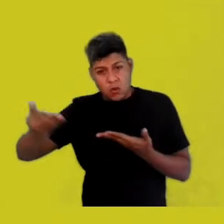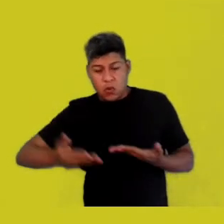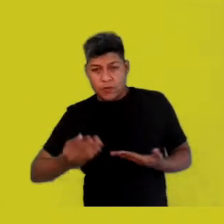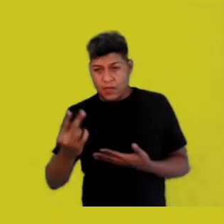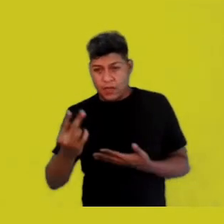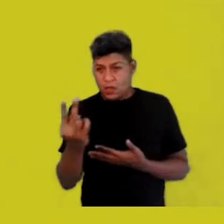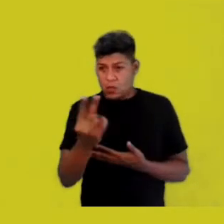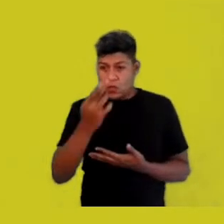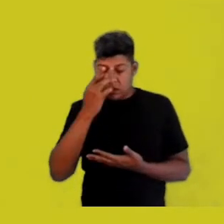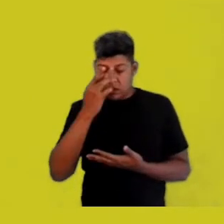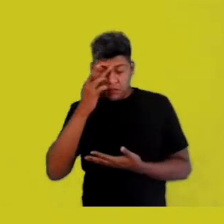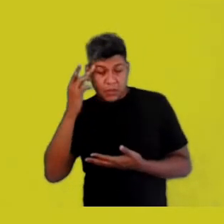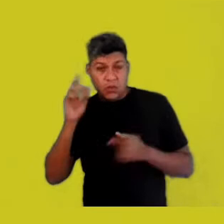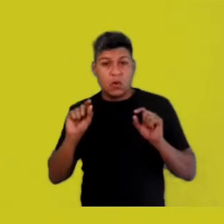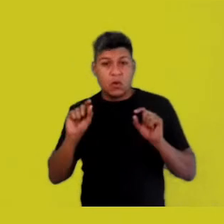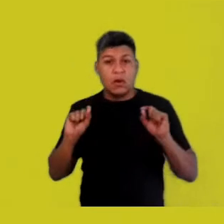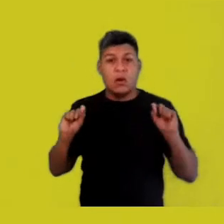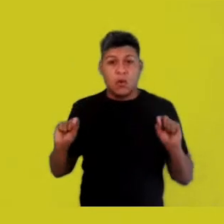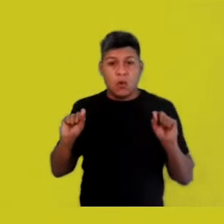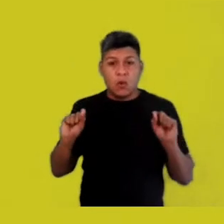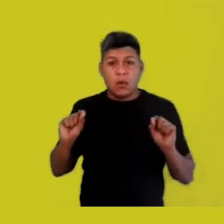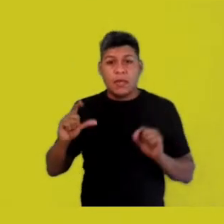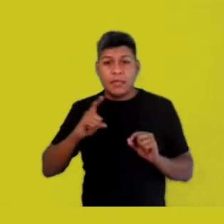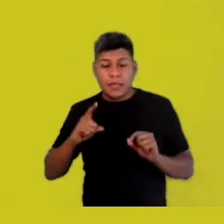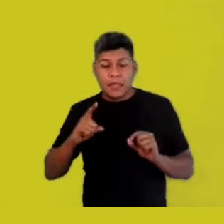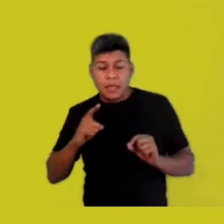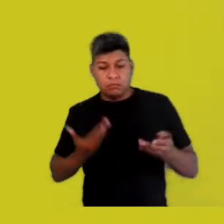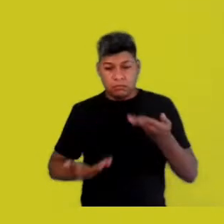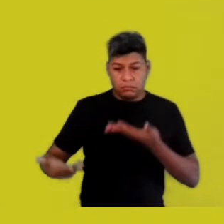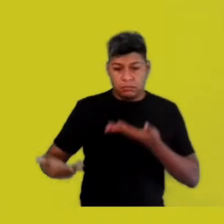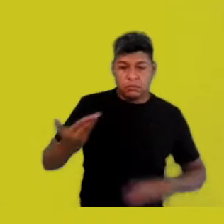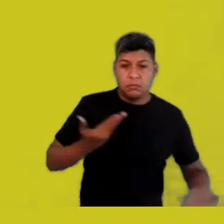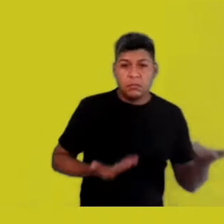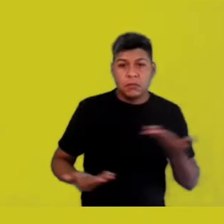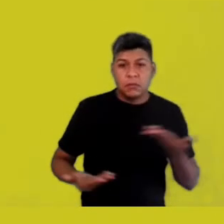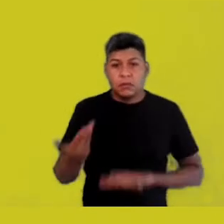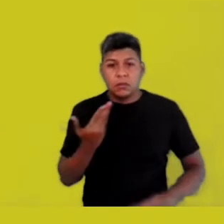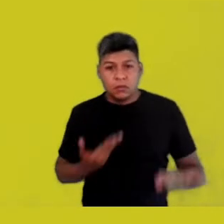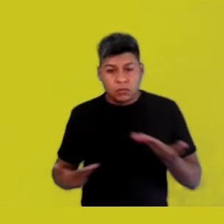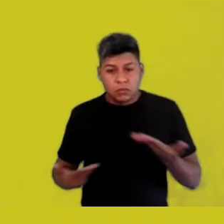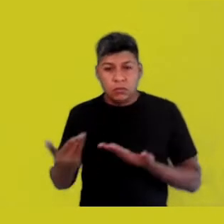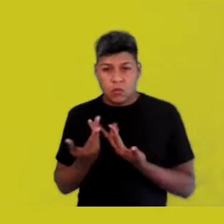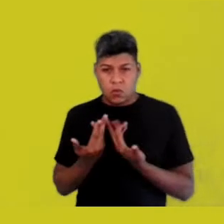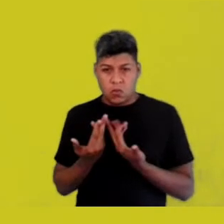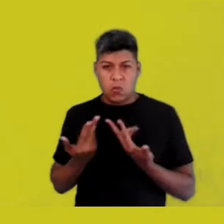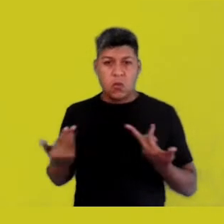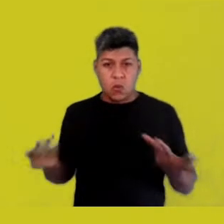with whom I’ve been sharing questions, concerns,